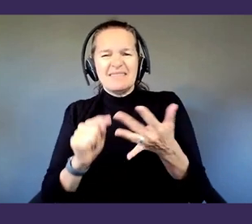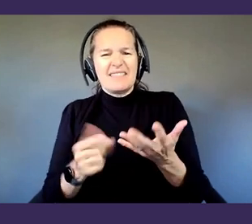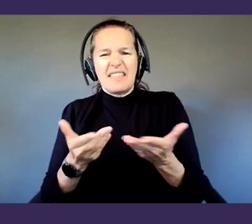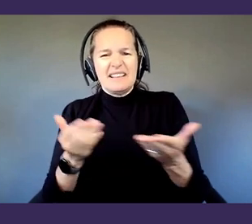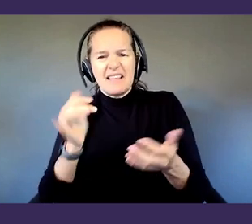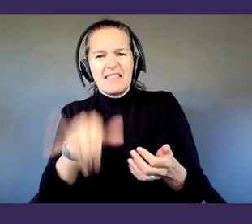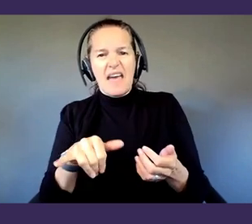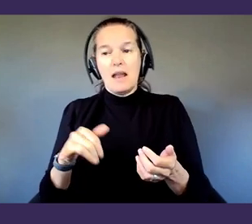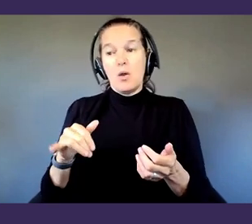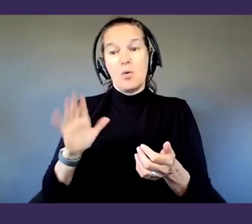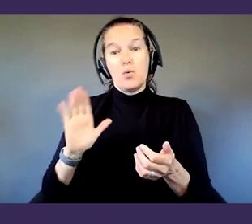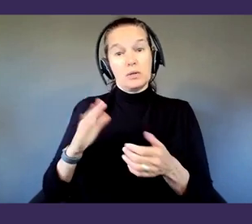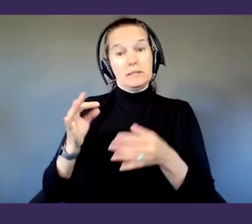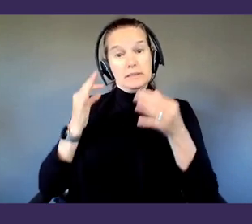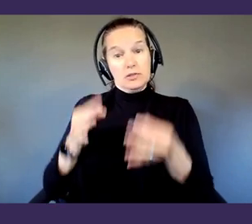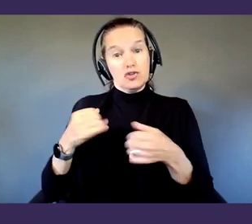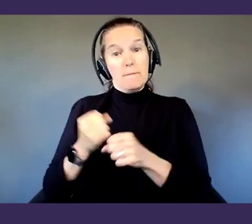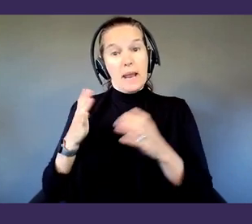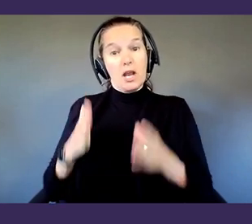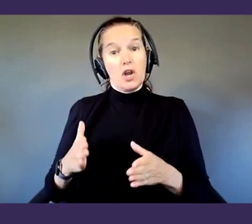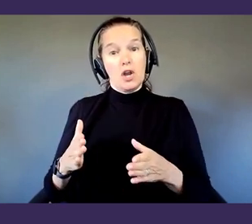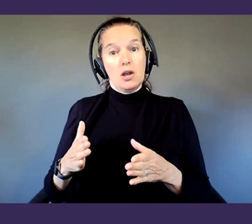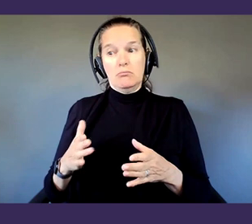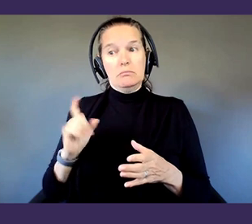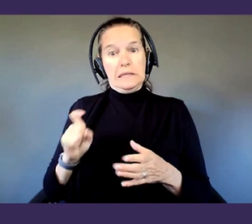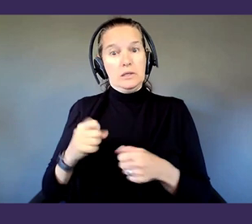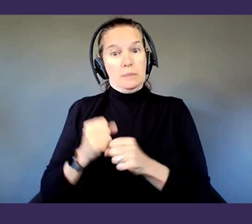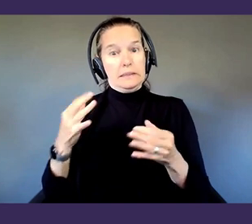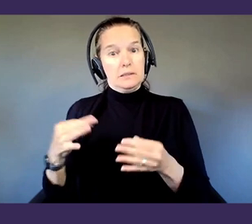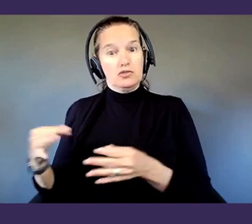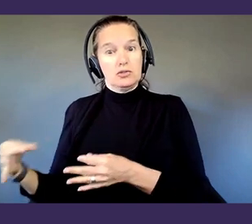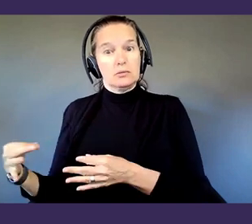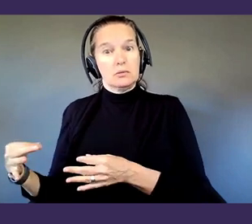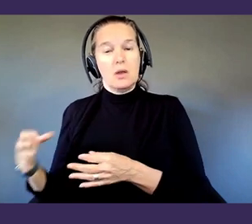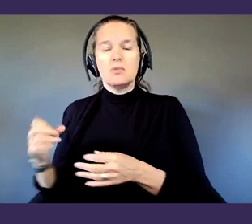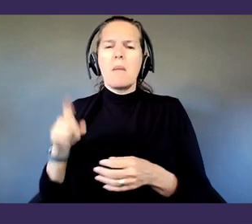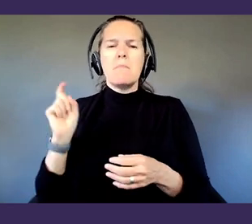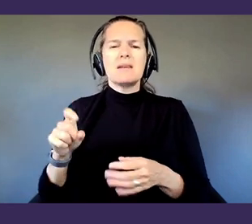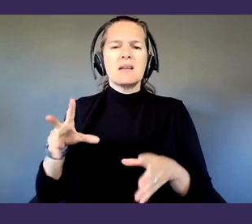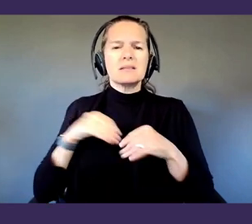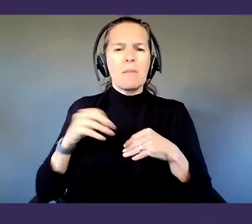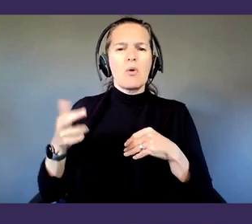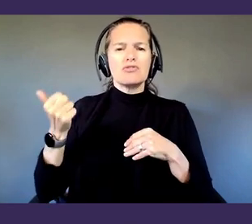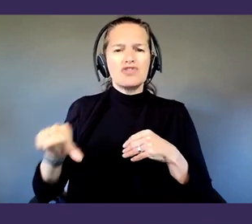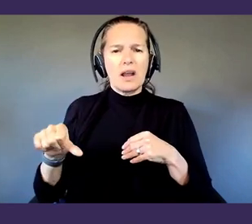your decision-maker is gonna have to make some decisions. And so they must accept or reject the agreement within a reasonable time.